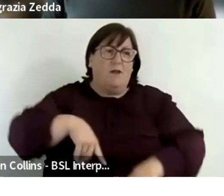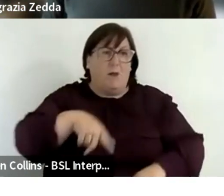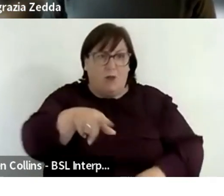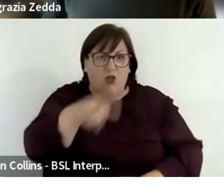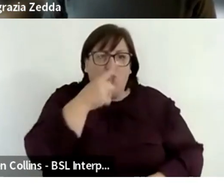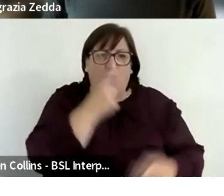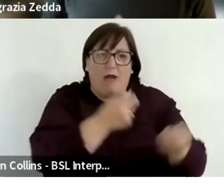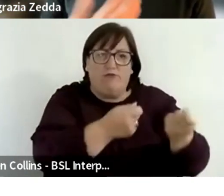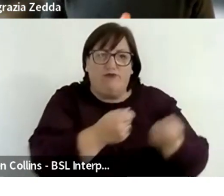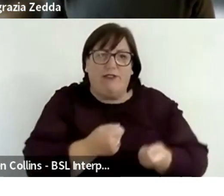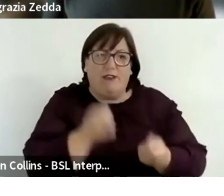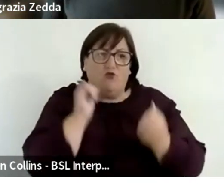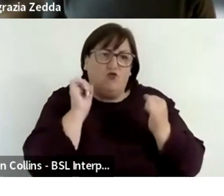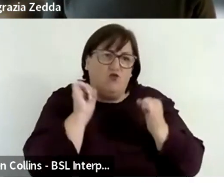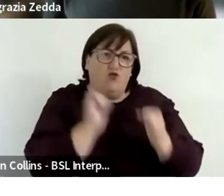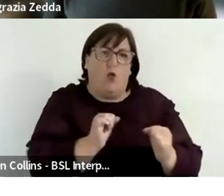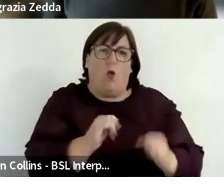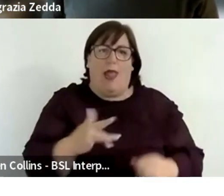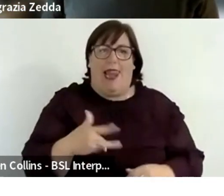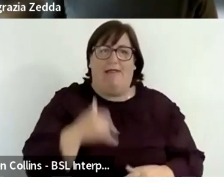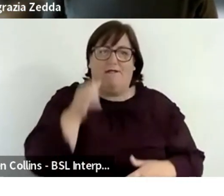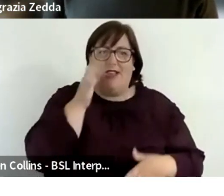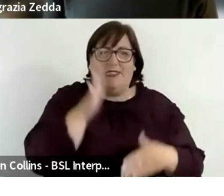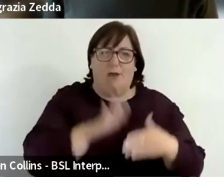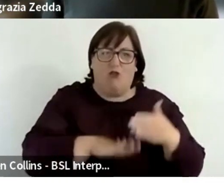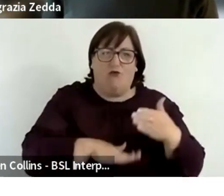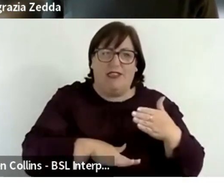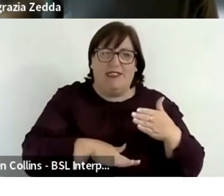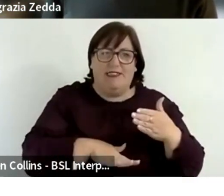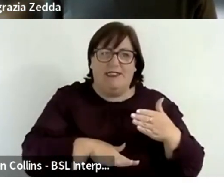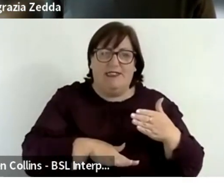being a diverse candidate, can you apply for the programme.